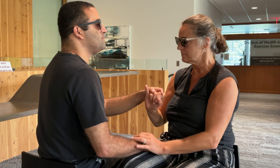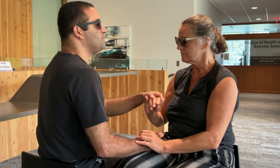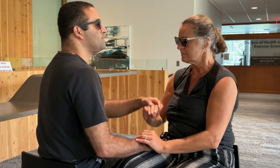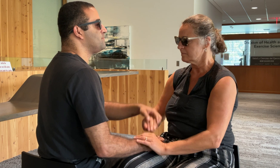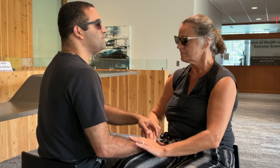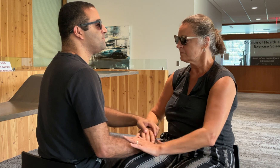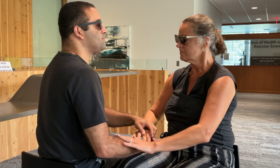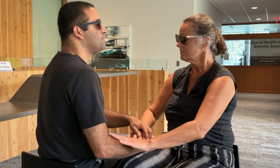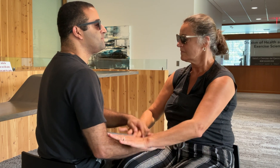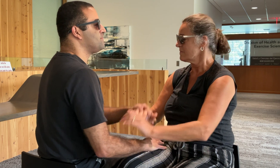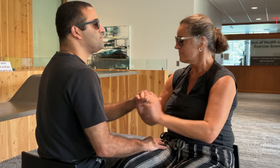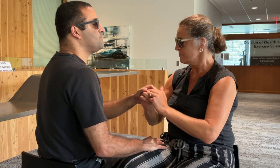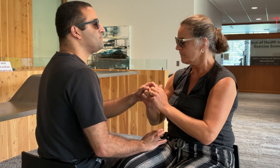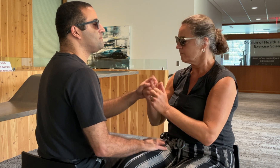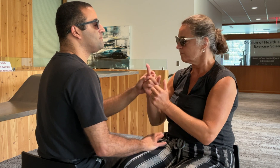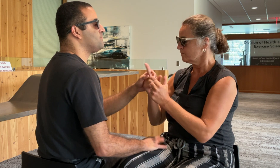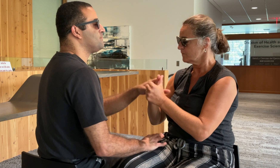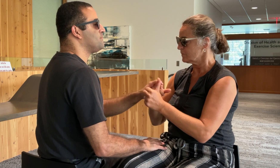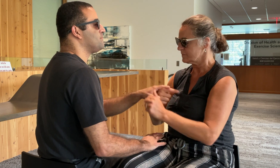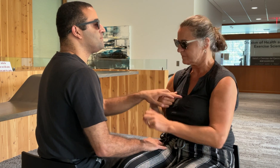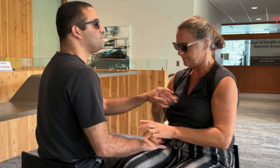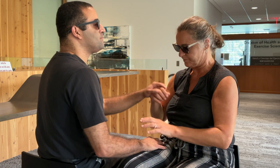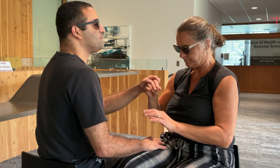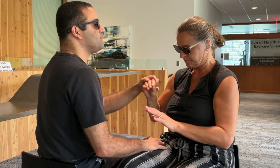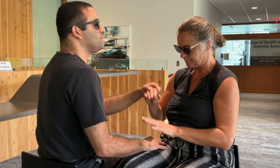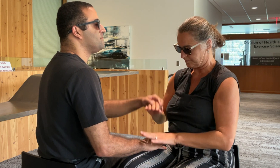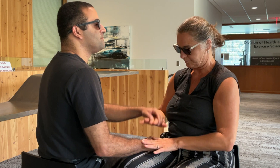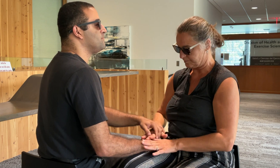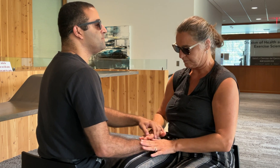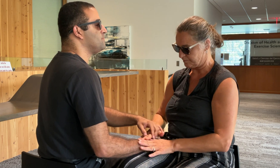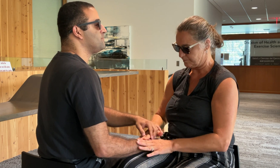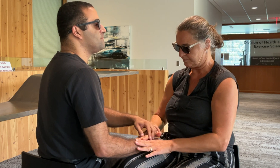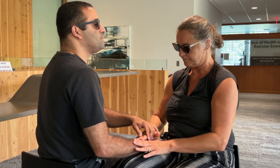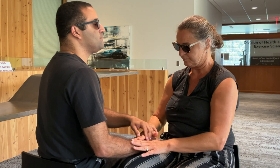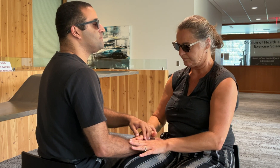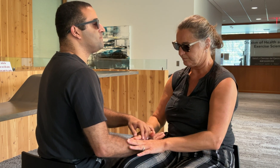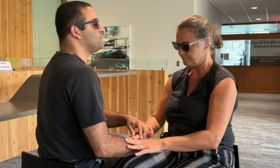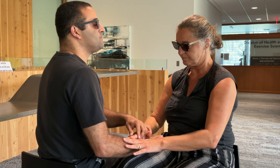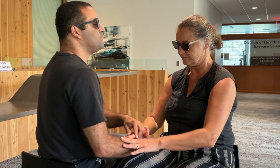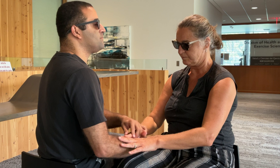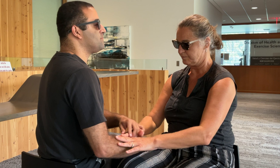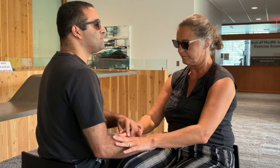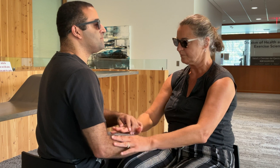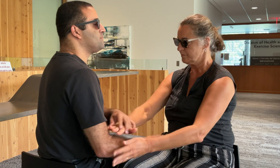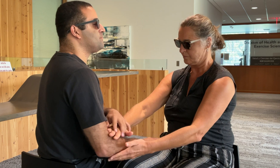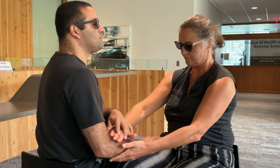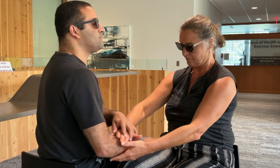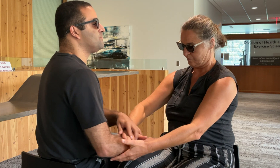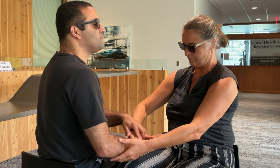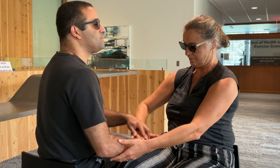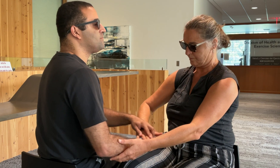First, I set my scene by using the forearm of the H2 to indicate a pathway. I used both the H1 and H3 along the H2